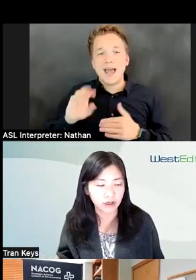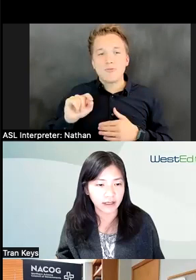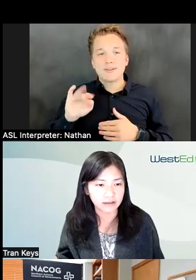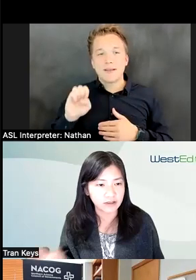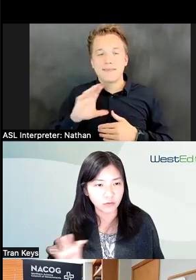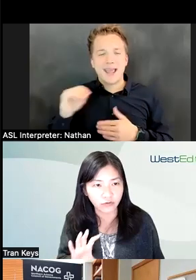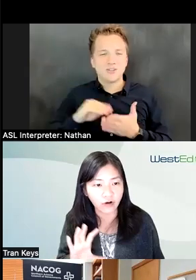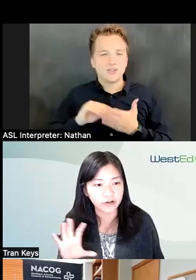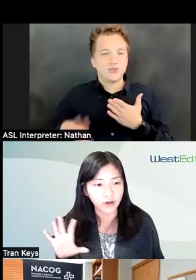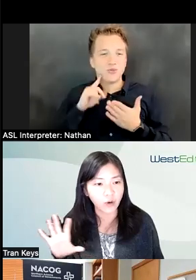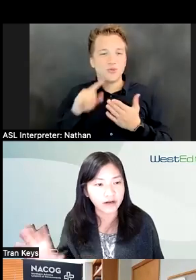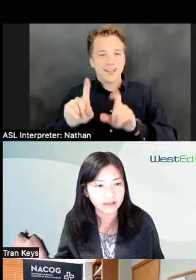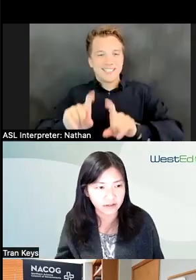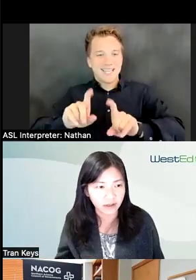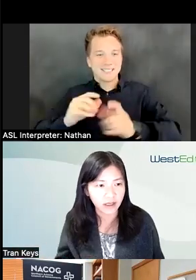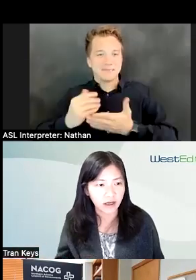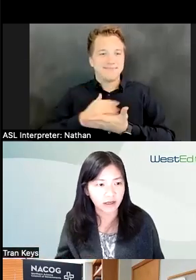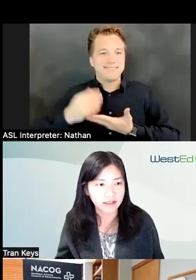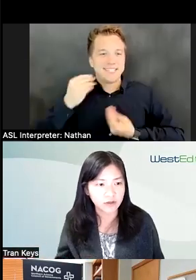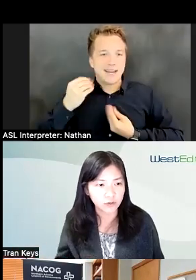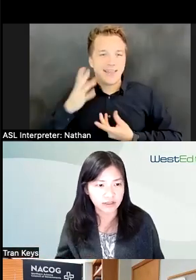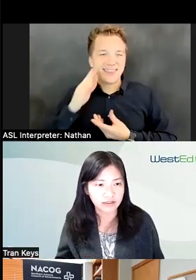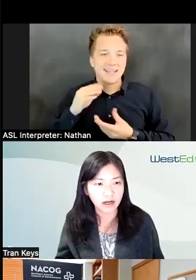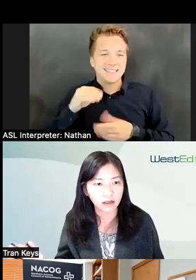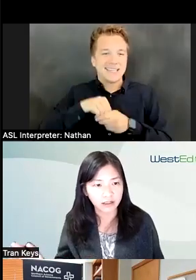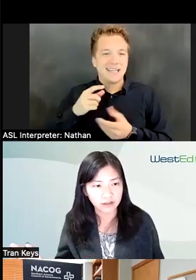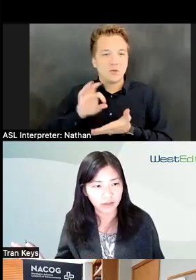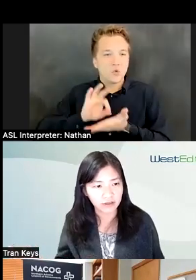collect, and these are under the quantitative data sources and data collection methods.